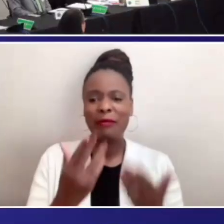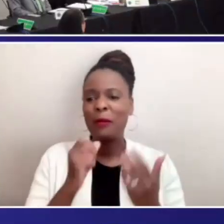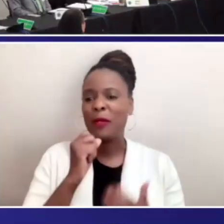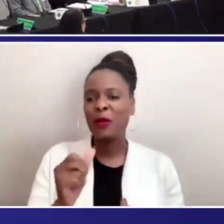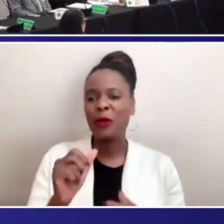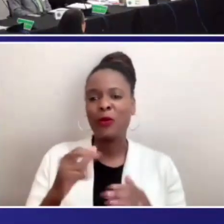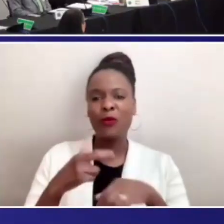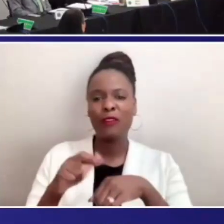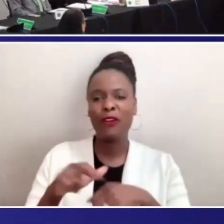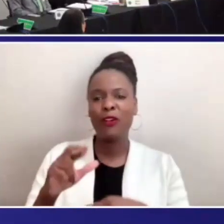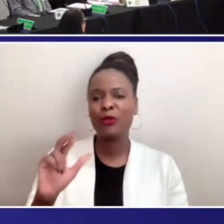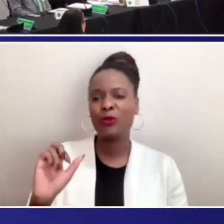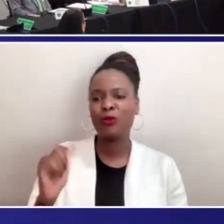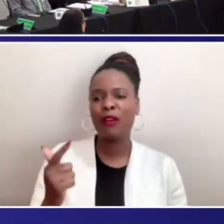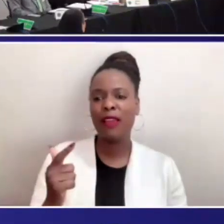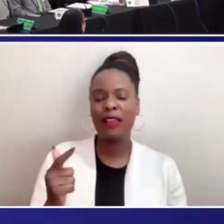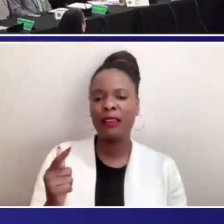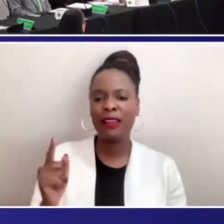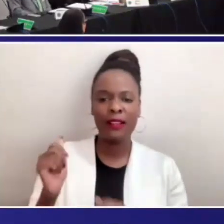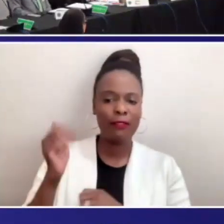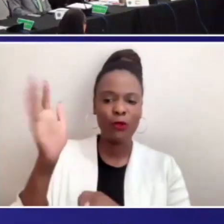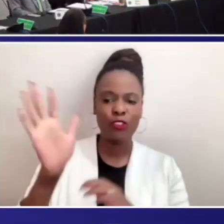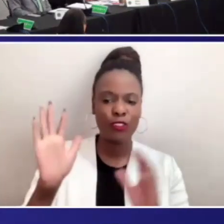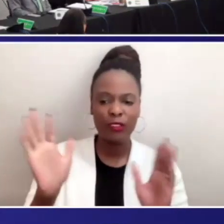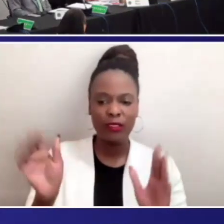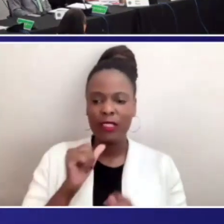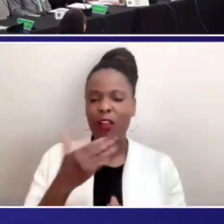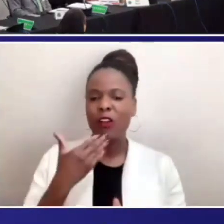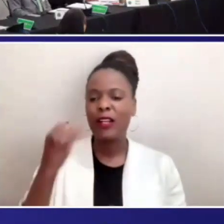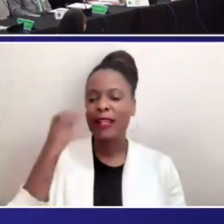668.2, I understand you said it applies.